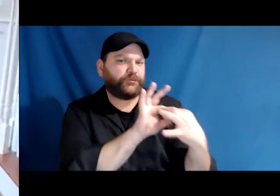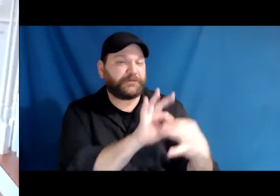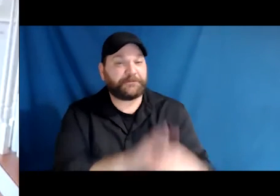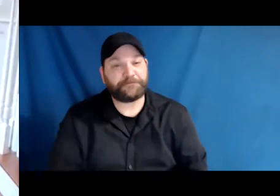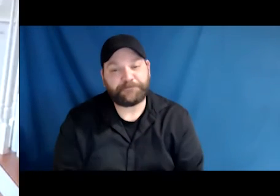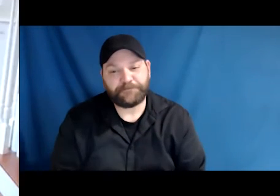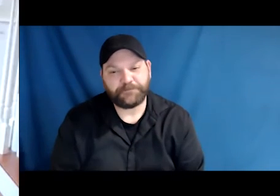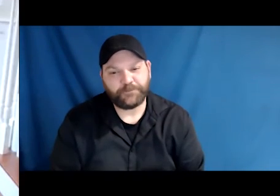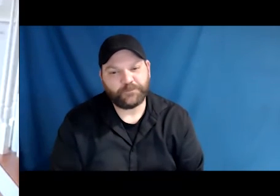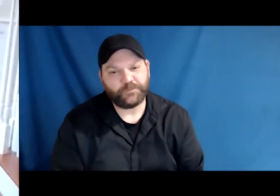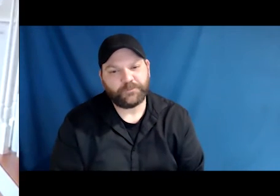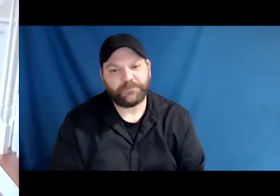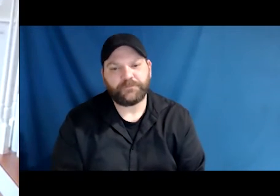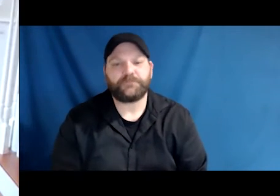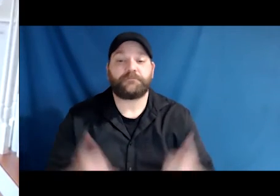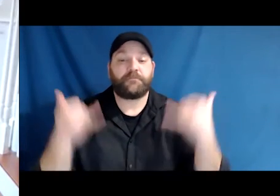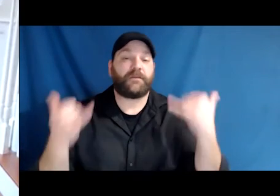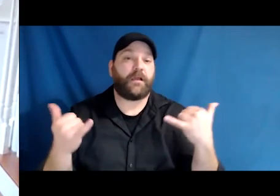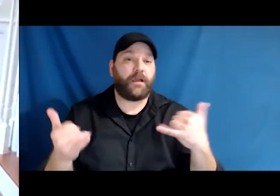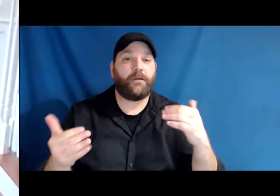Let's now recognize Nicholas Greene from Residential Life.